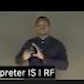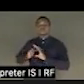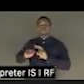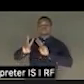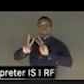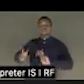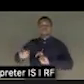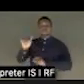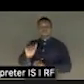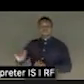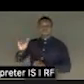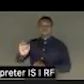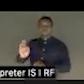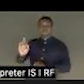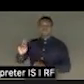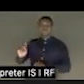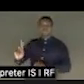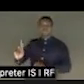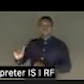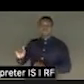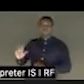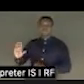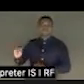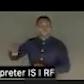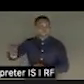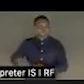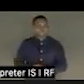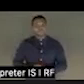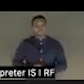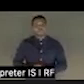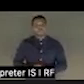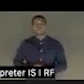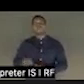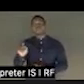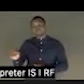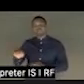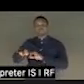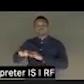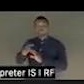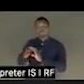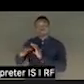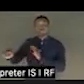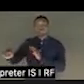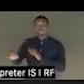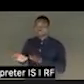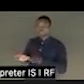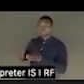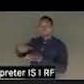team will, will respond to that or any questions you have. Of course, always welcome.